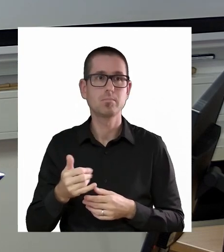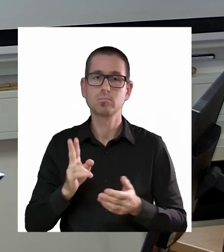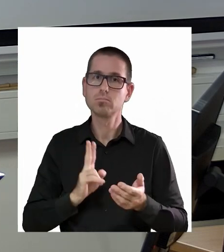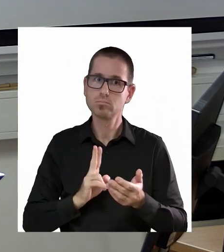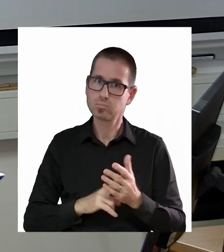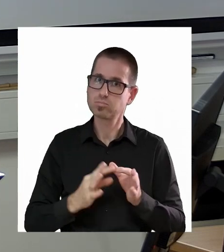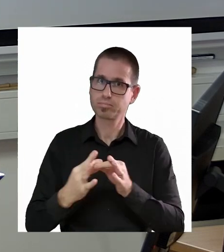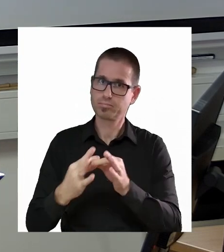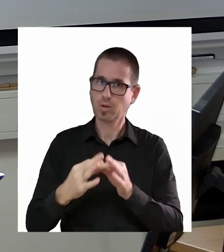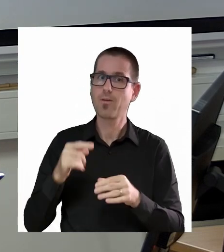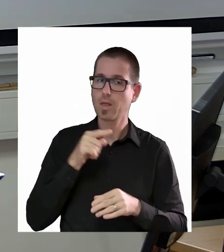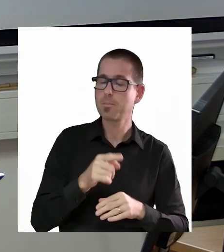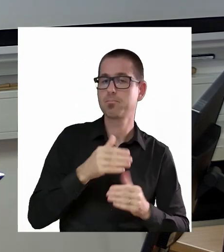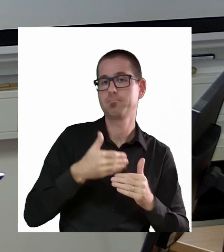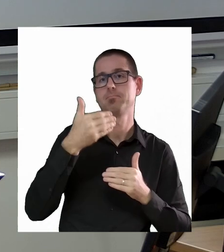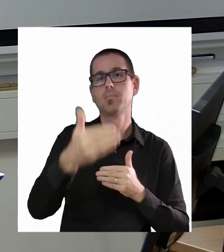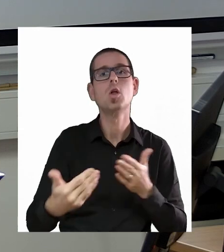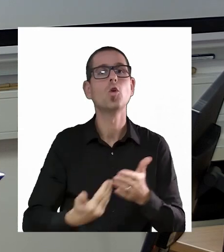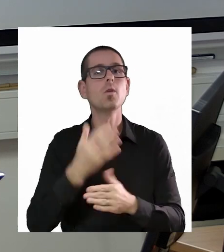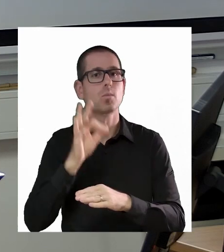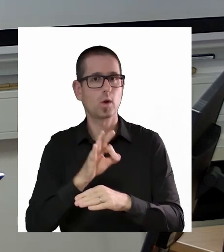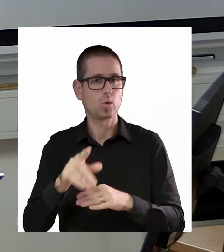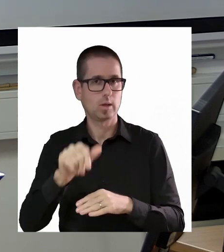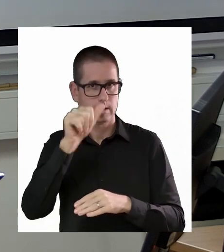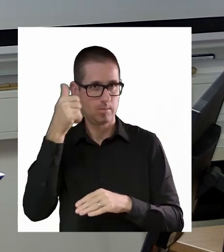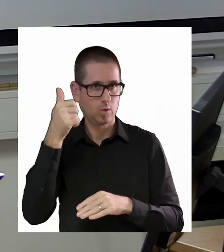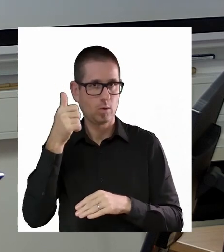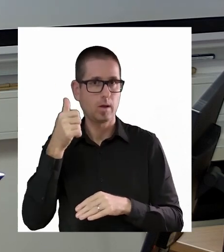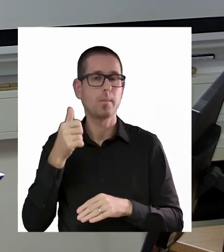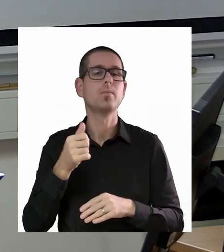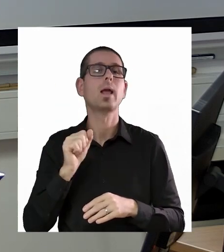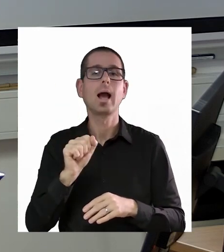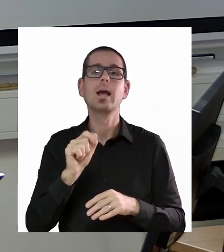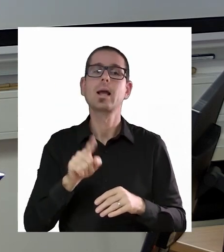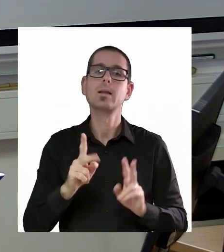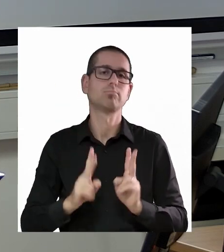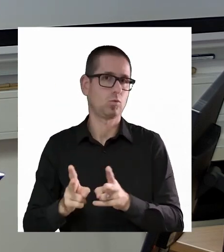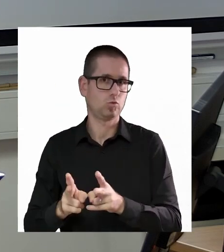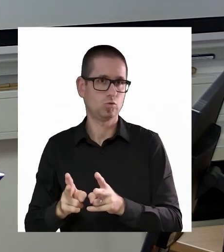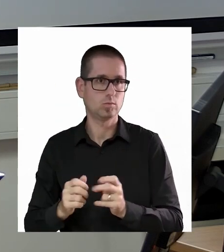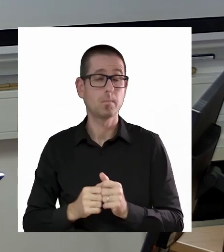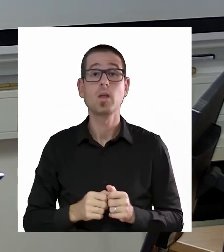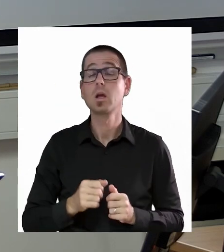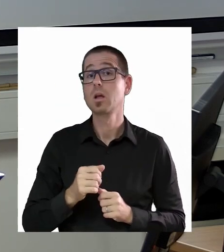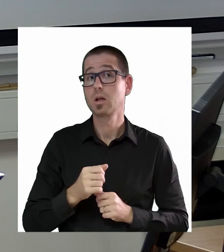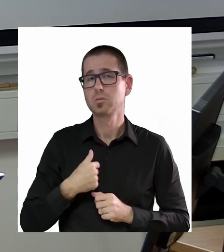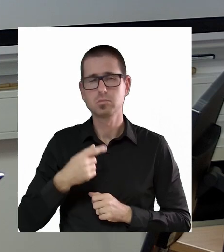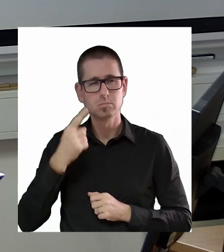in this new project. It's called AI Enable. I think already there's no. I think I know there's a